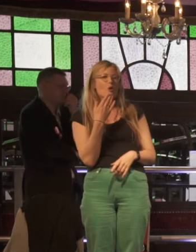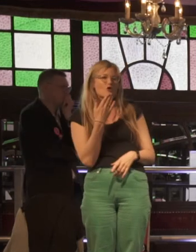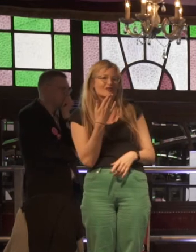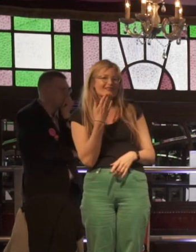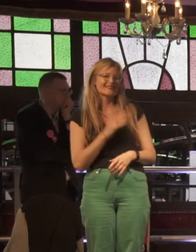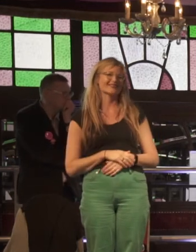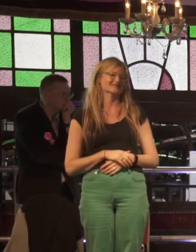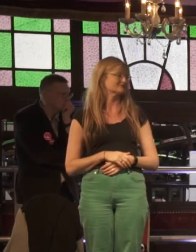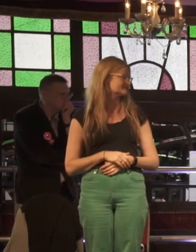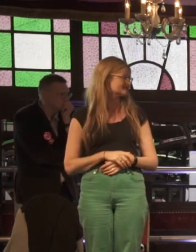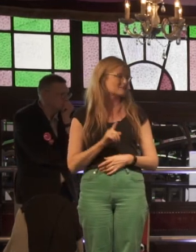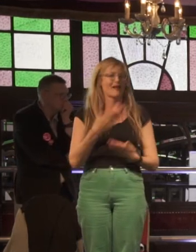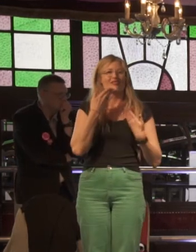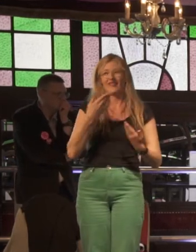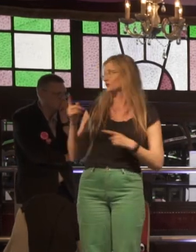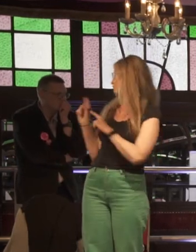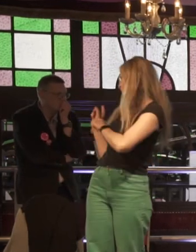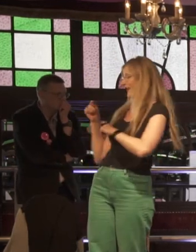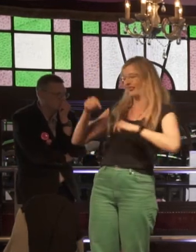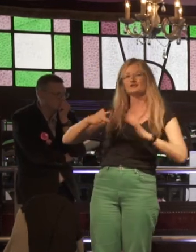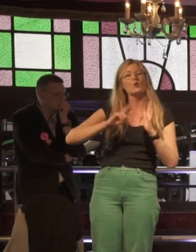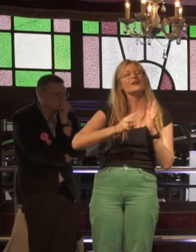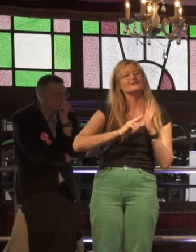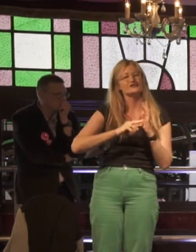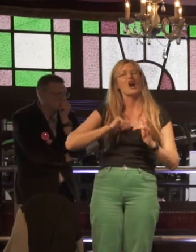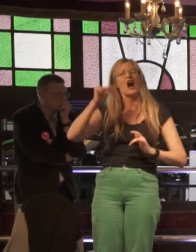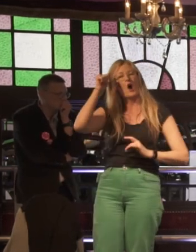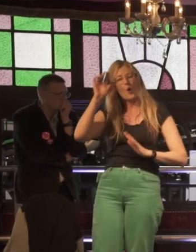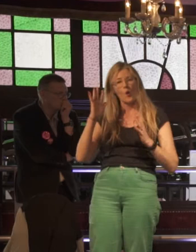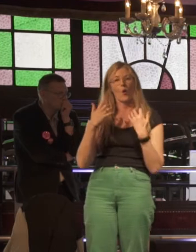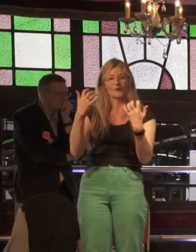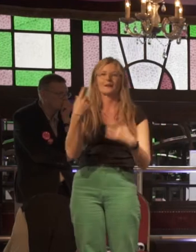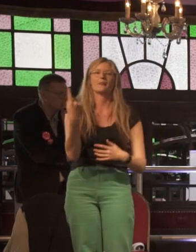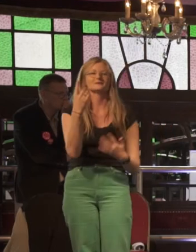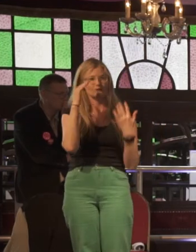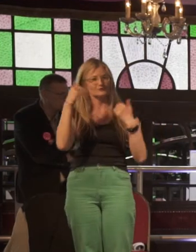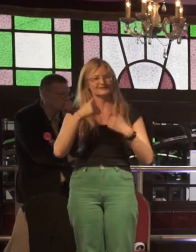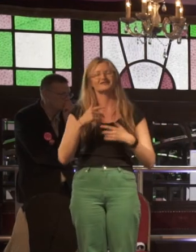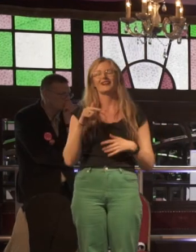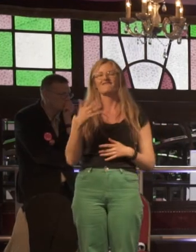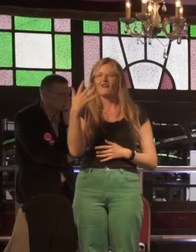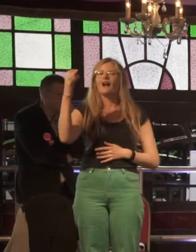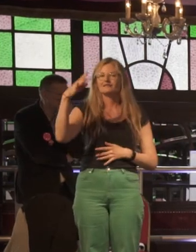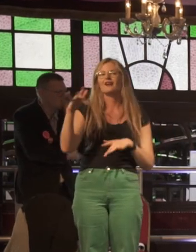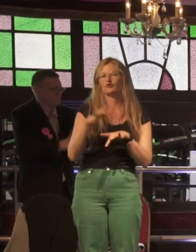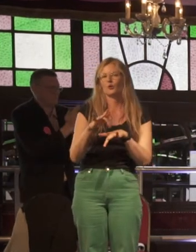But thanks to this organisation, I know that for autistic audiences it means a lot. It's a five star show. I'm really proud of it.